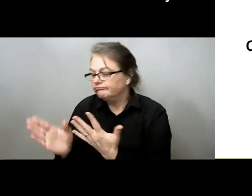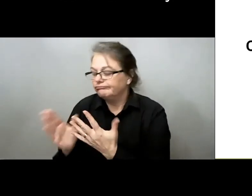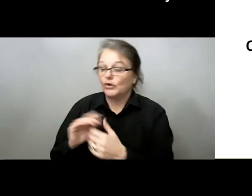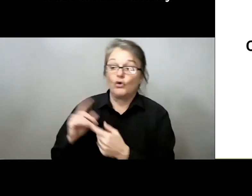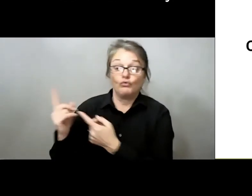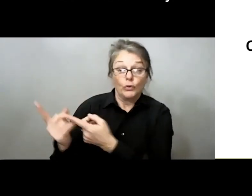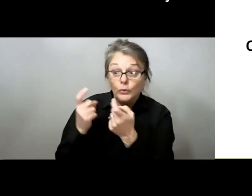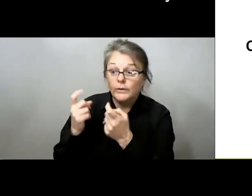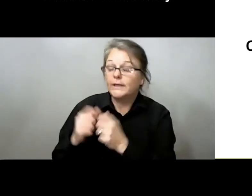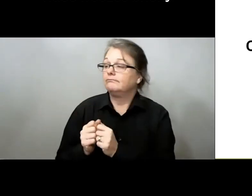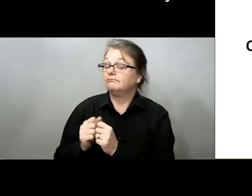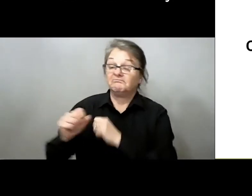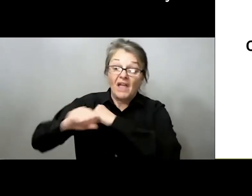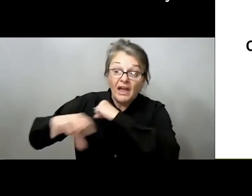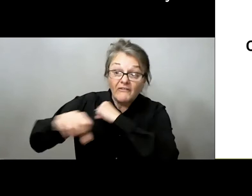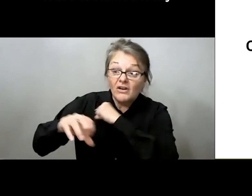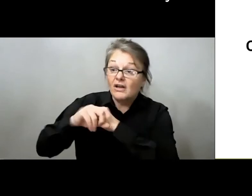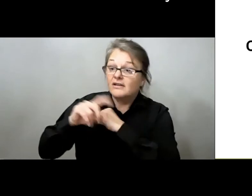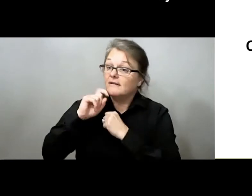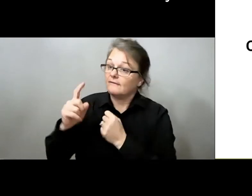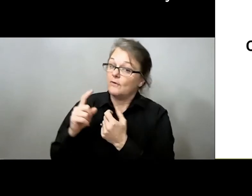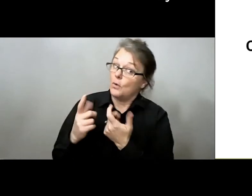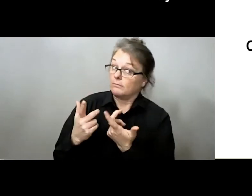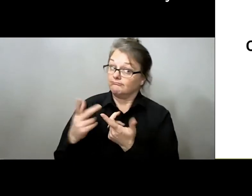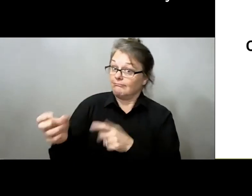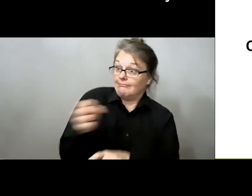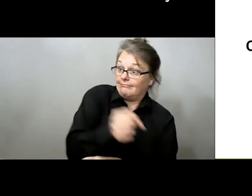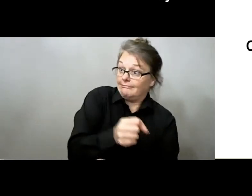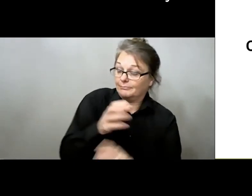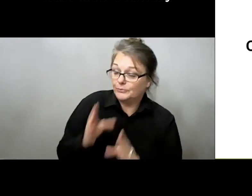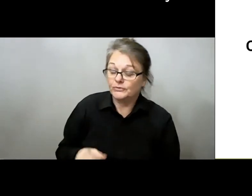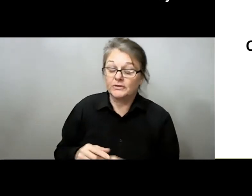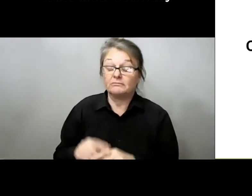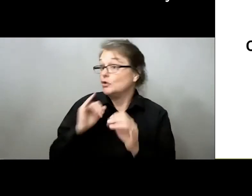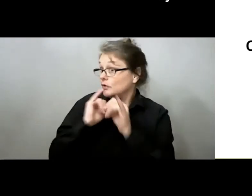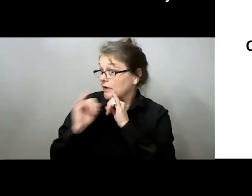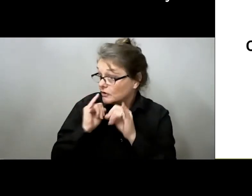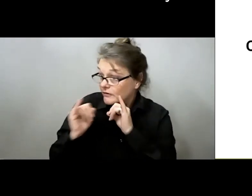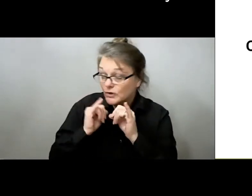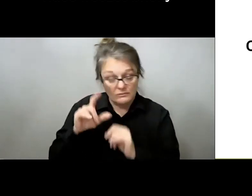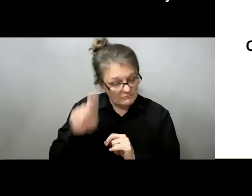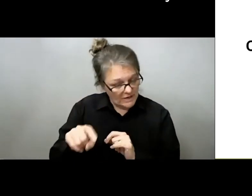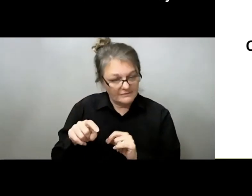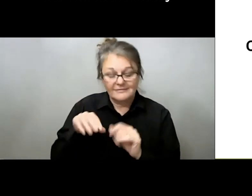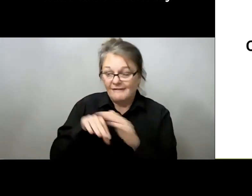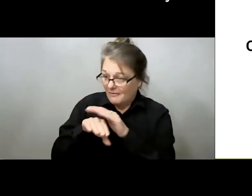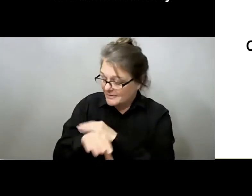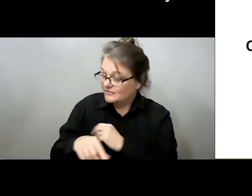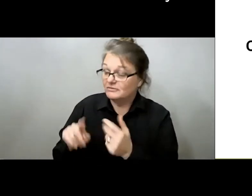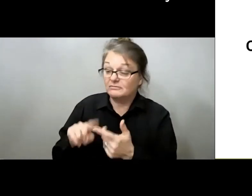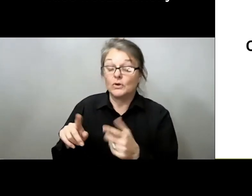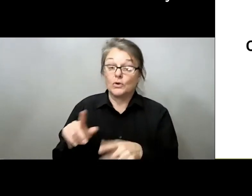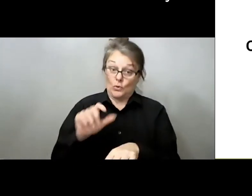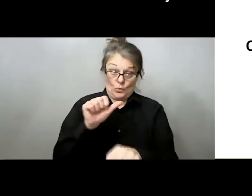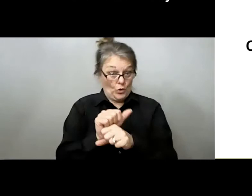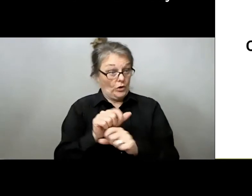OR ADVERTISING FOR AVAILABLE POSITIONS, TO THE INTERVIEW STAGE, TO THE WORKPLACE, THE